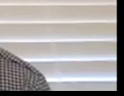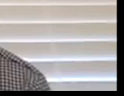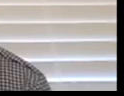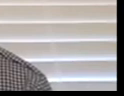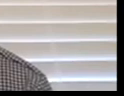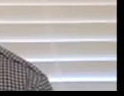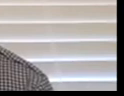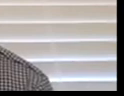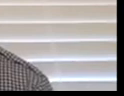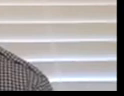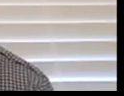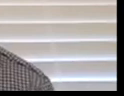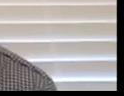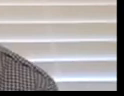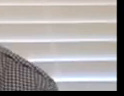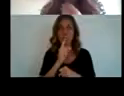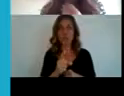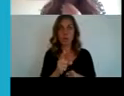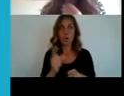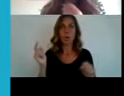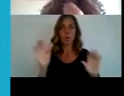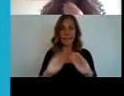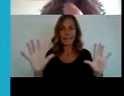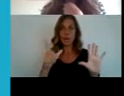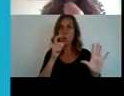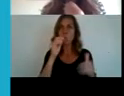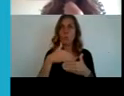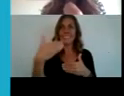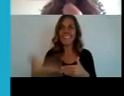and just make sure that we are really clear who was on the panel.